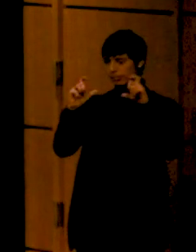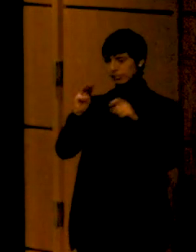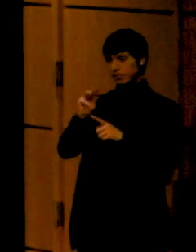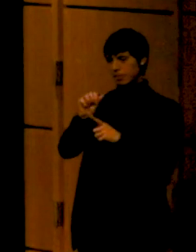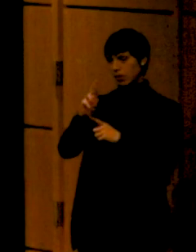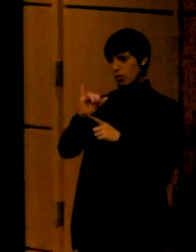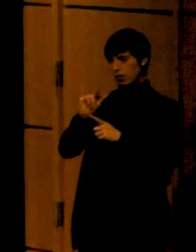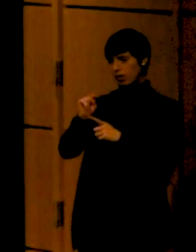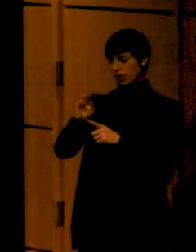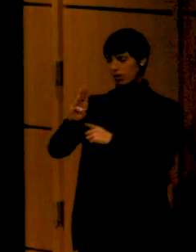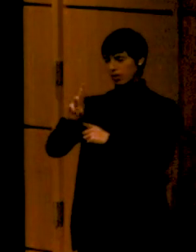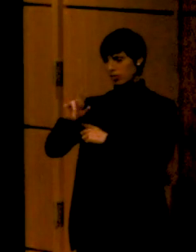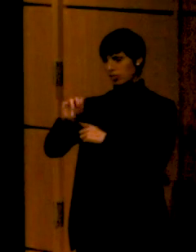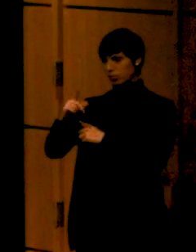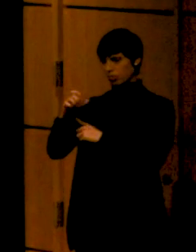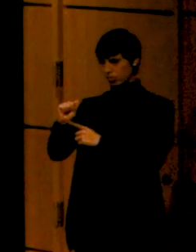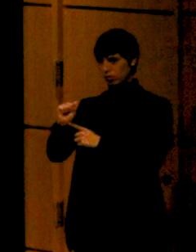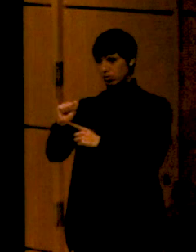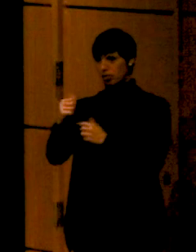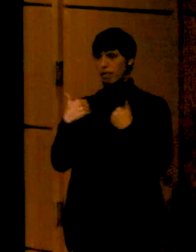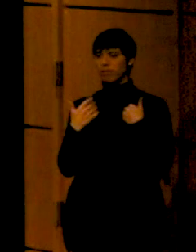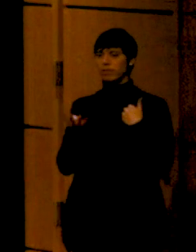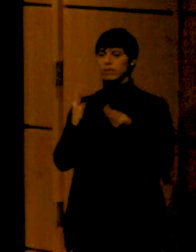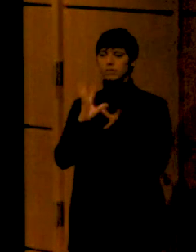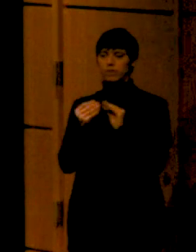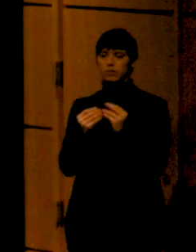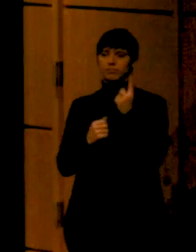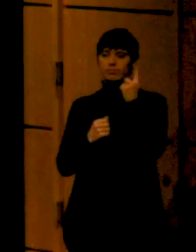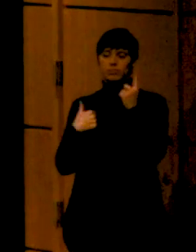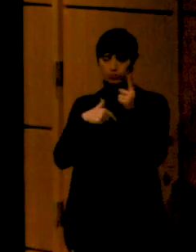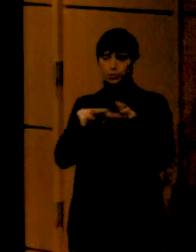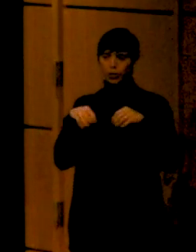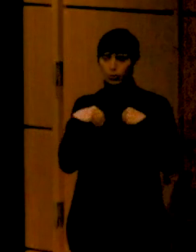I'm there four of these up there, they belong to us and we're delighted to have them.